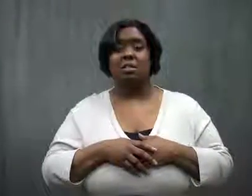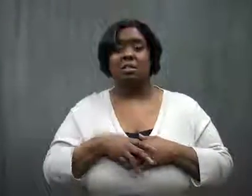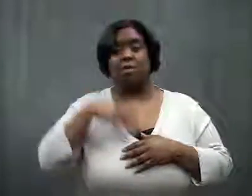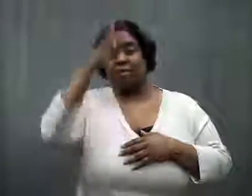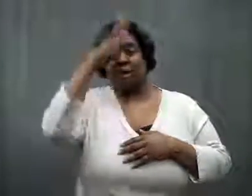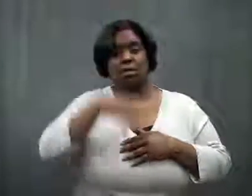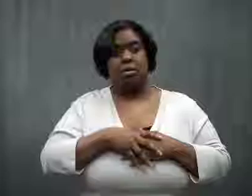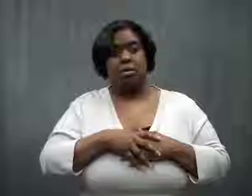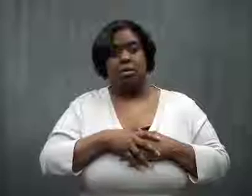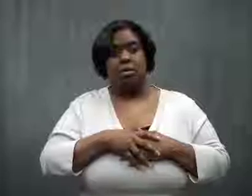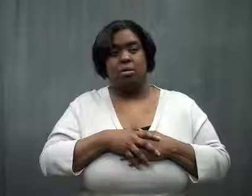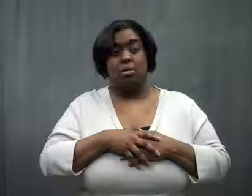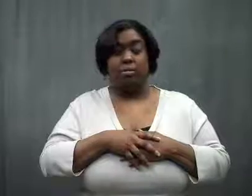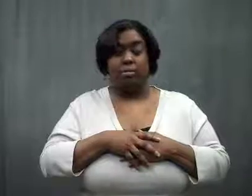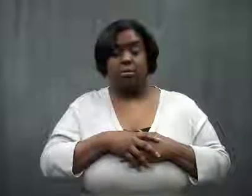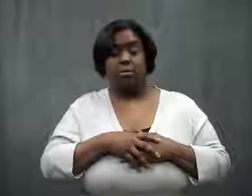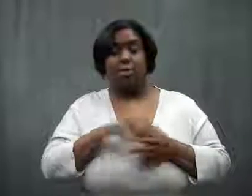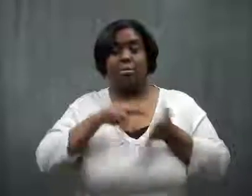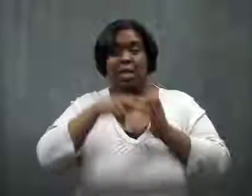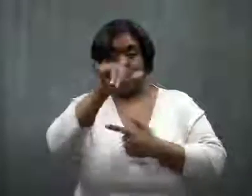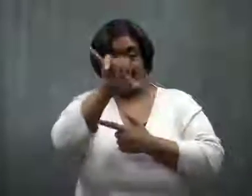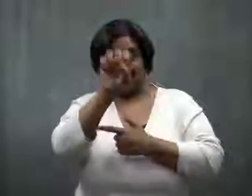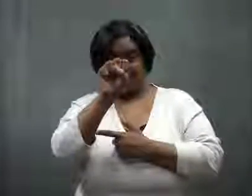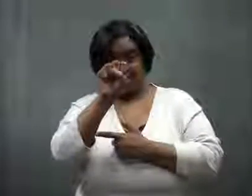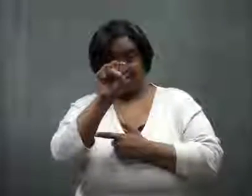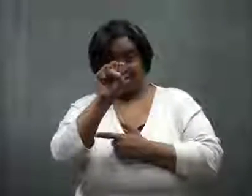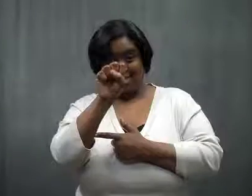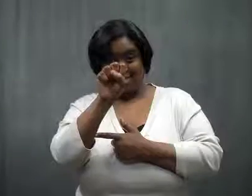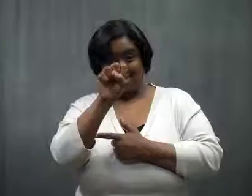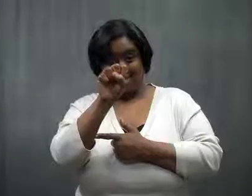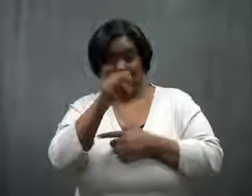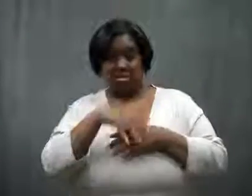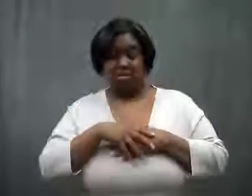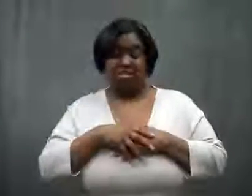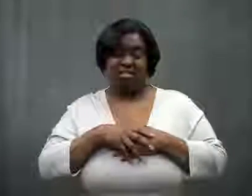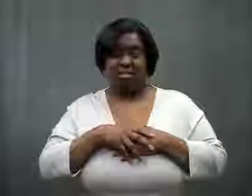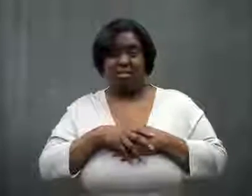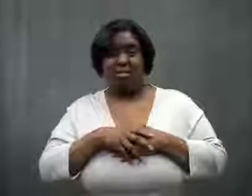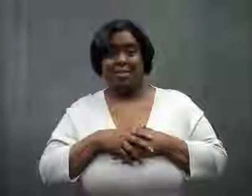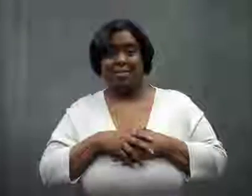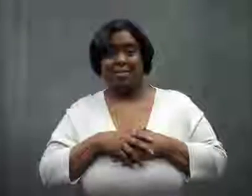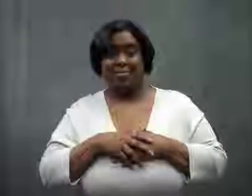Then my father would do this, which meant, "Yes." Like this.